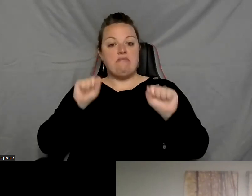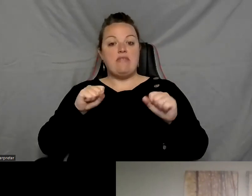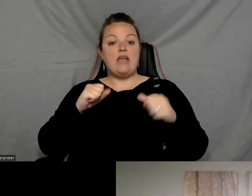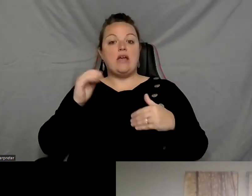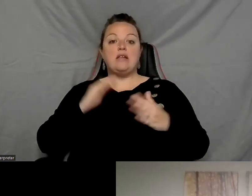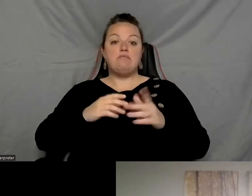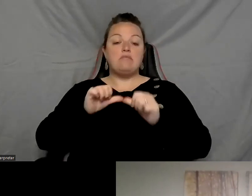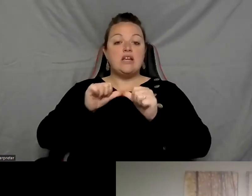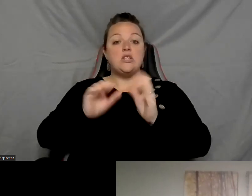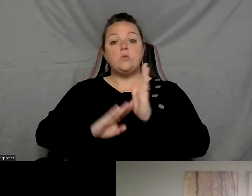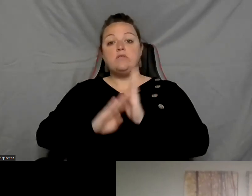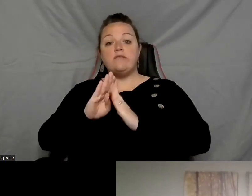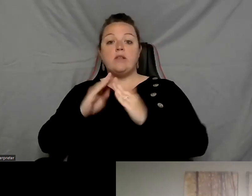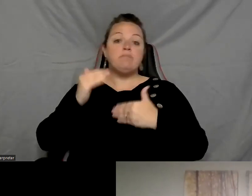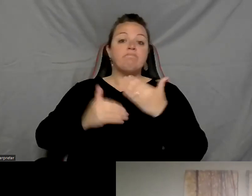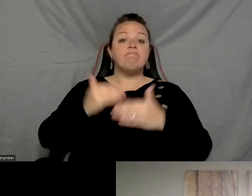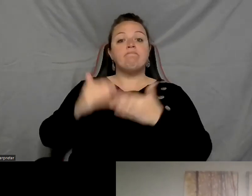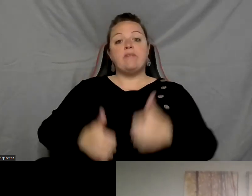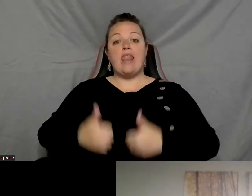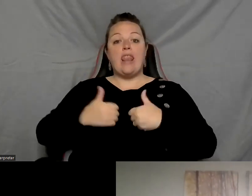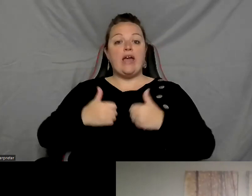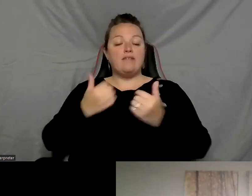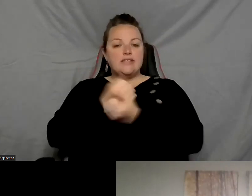and maintain the highest level of functional skills.